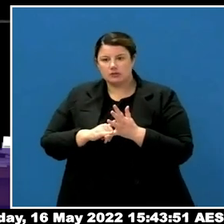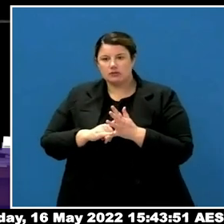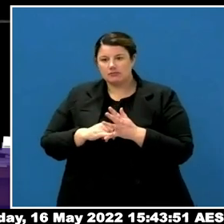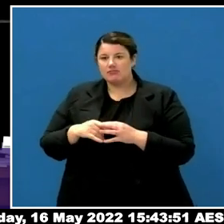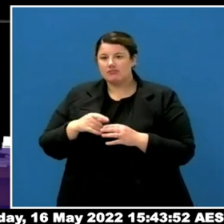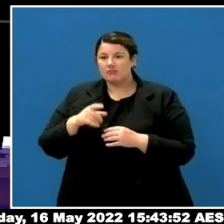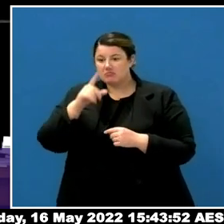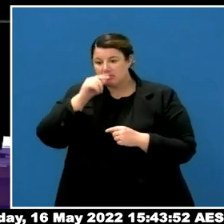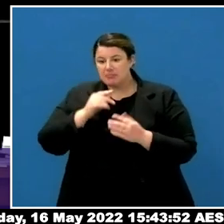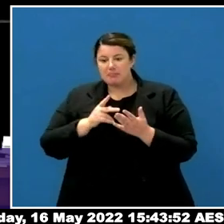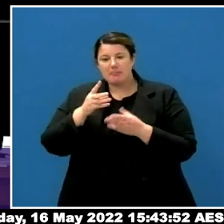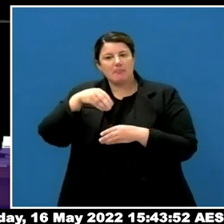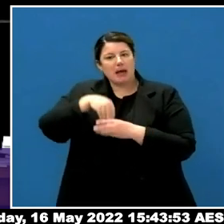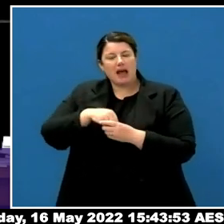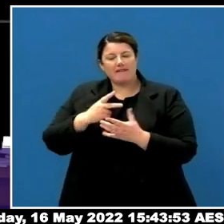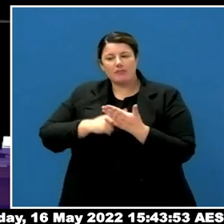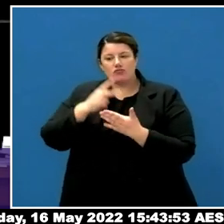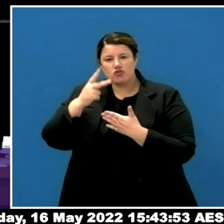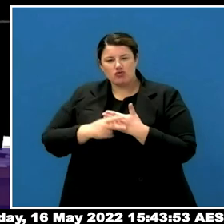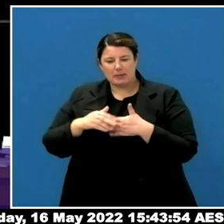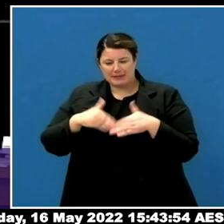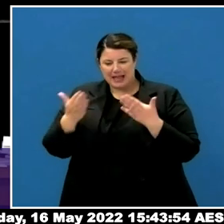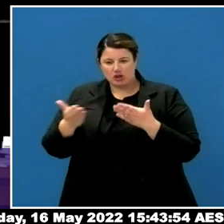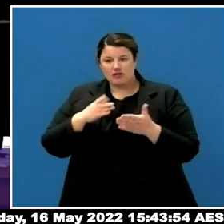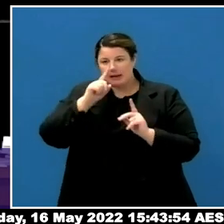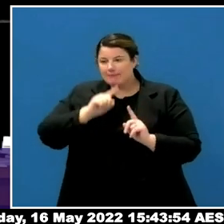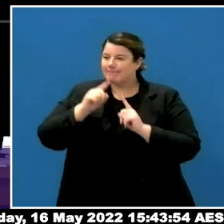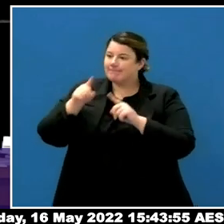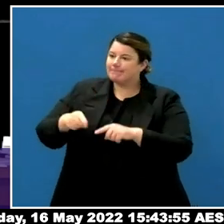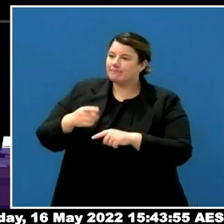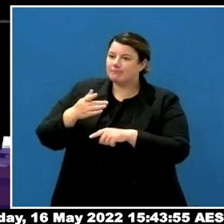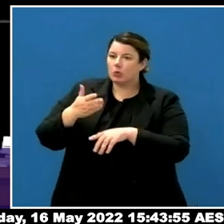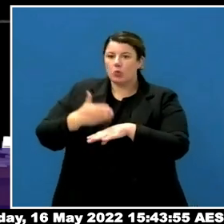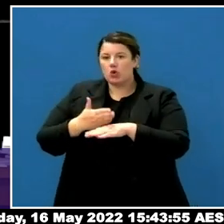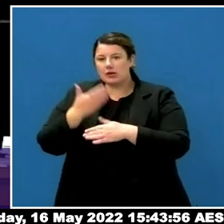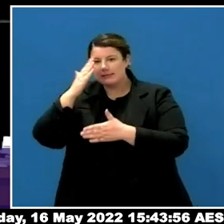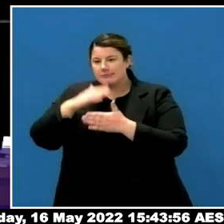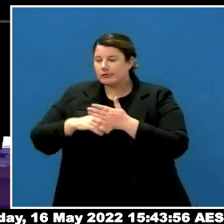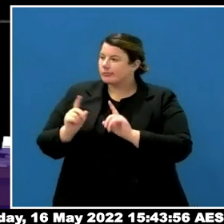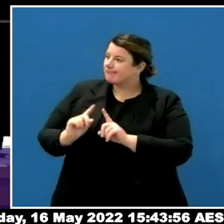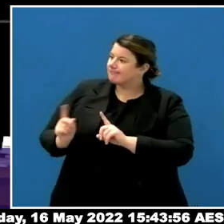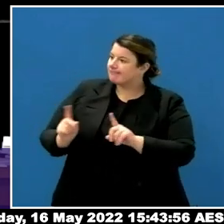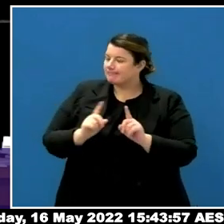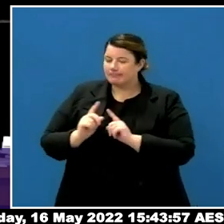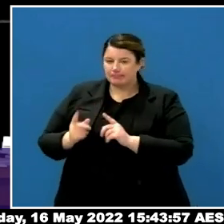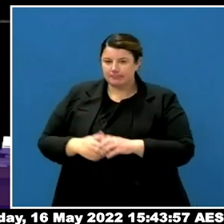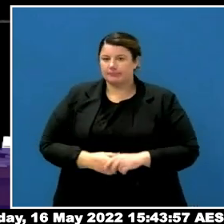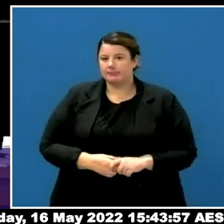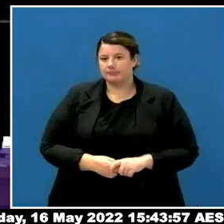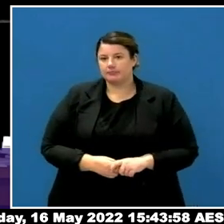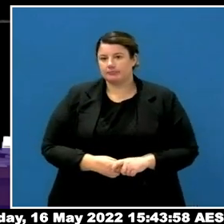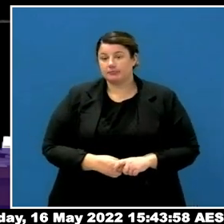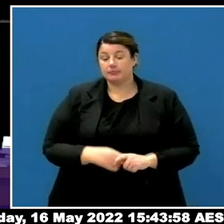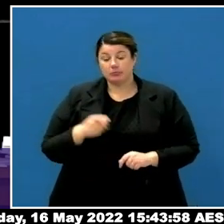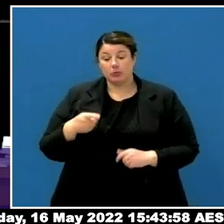Yes. MR FOGARTY: And were you contacted by phone about that incident on